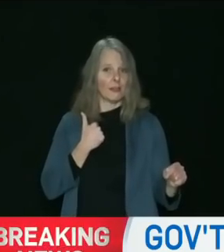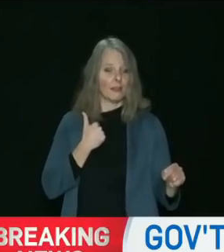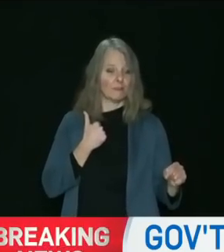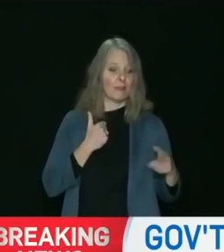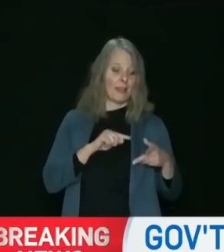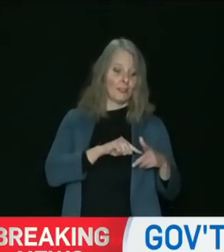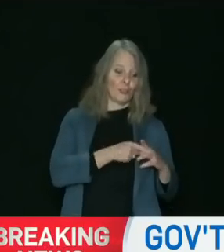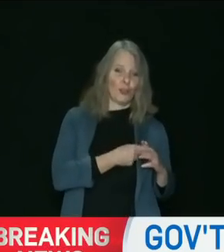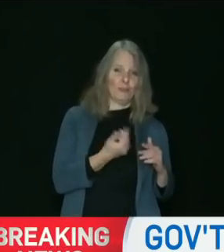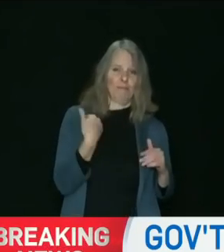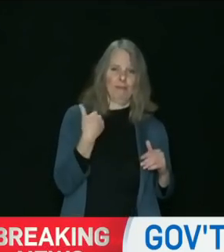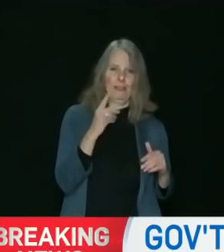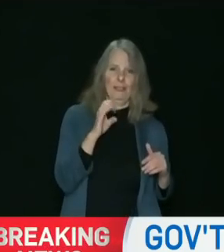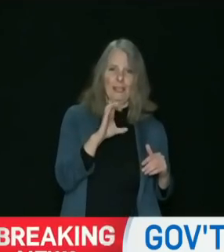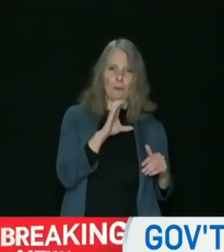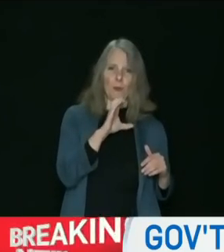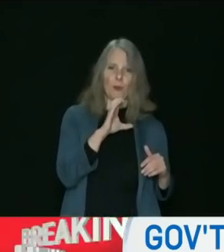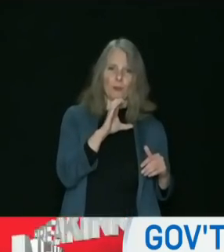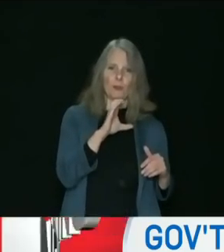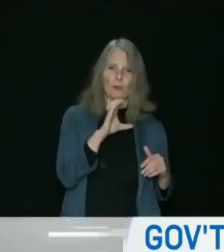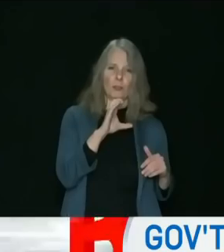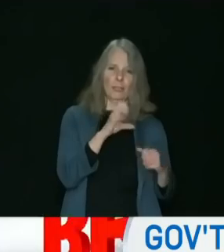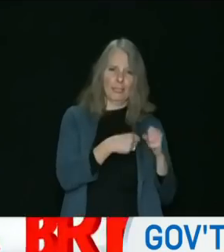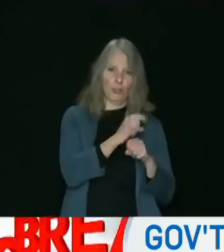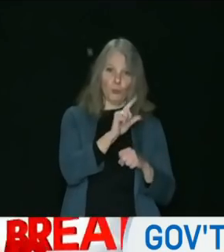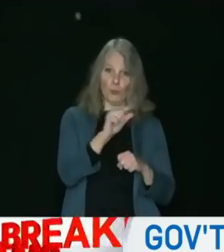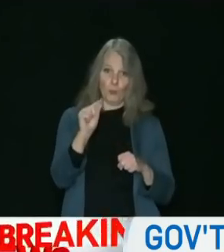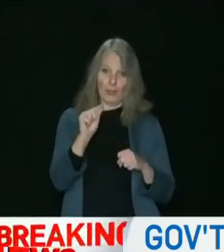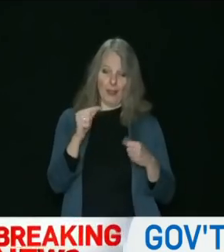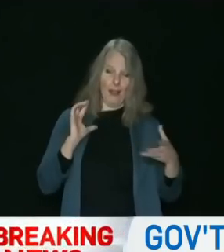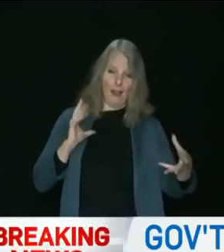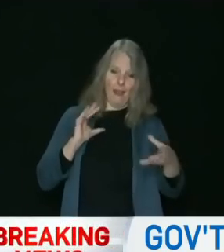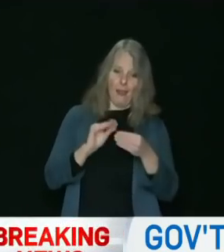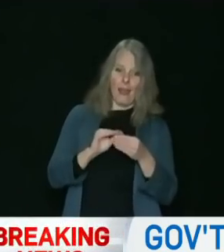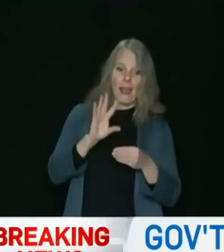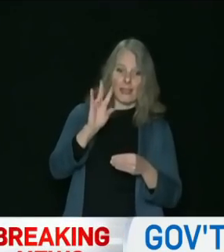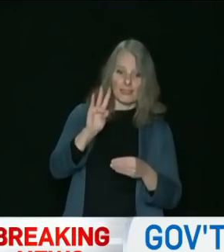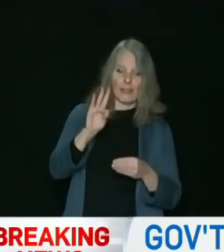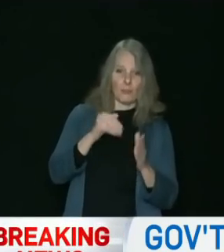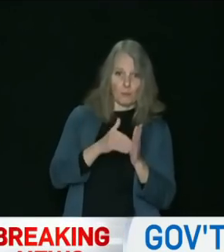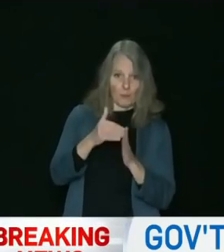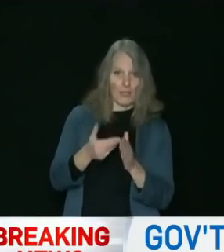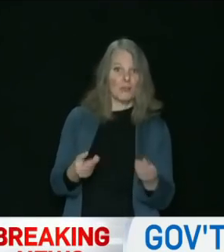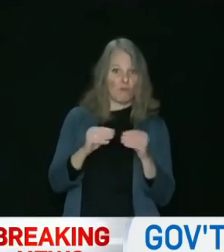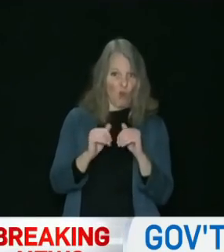THAN 72 MILLION OF VACCINES AGAINST COVID-19 HAVE BEEN